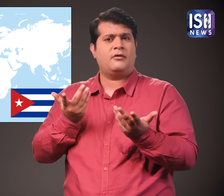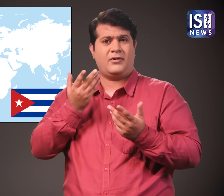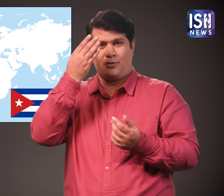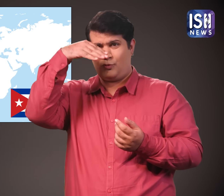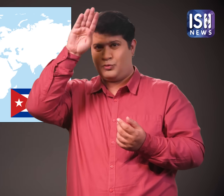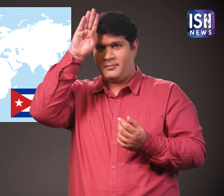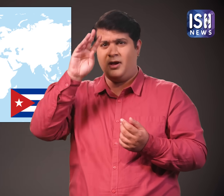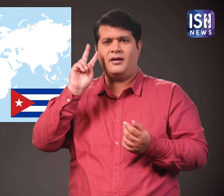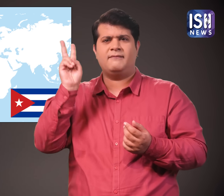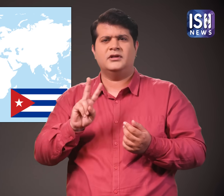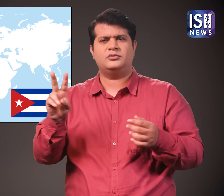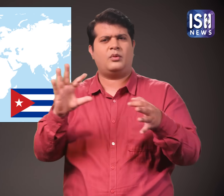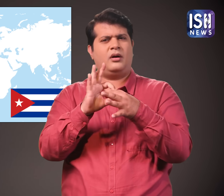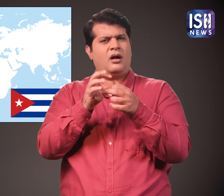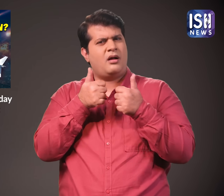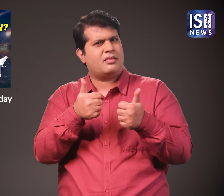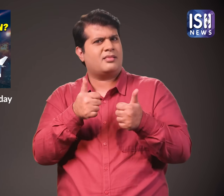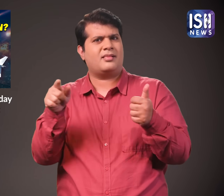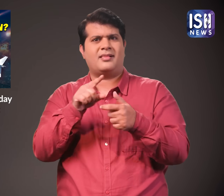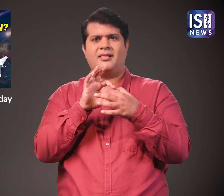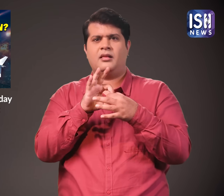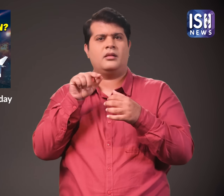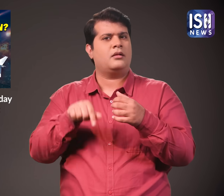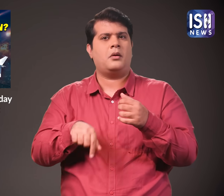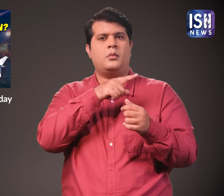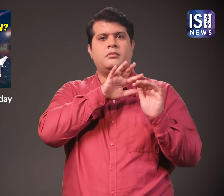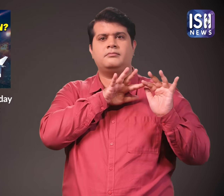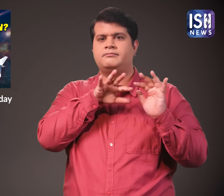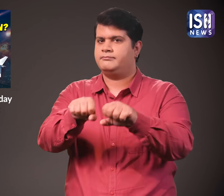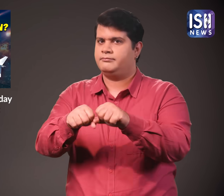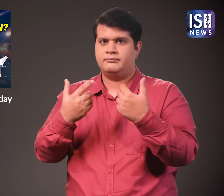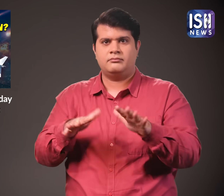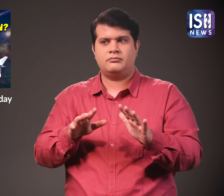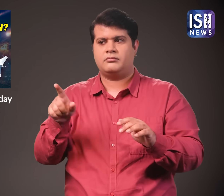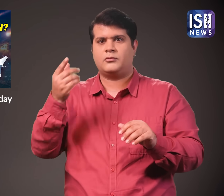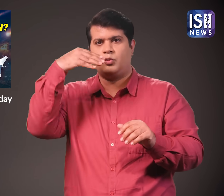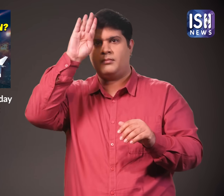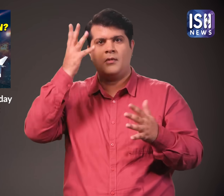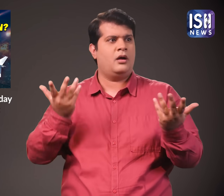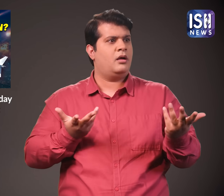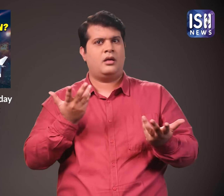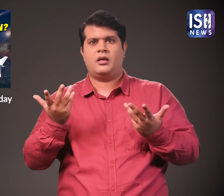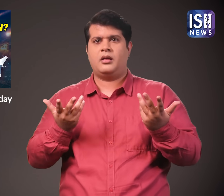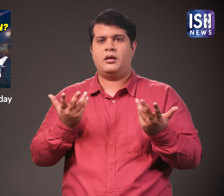Cuba and Venezuela earlier shared cordial relations, but since Venezuela's capture, Cuba is expressing serious concern.